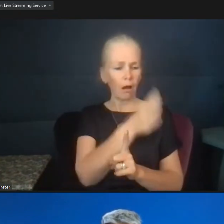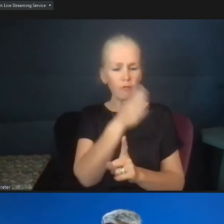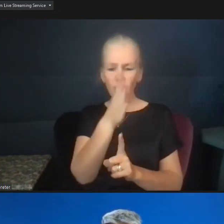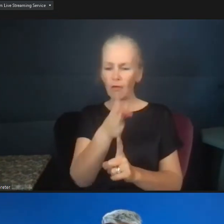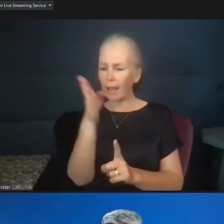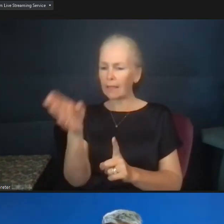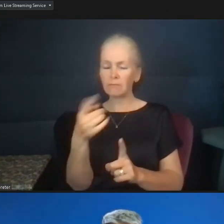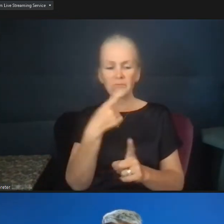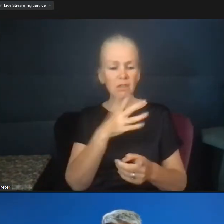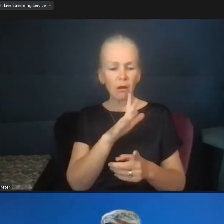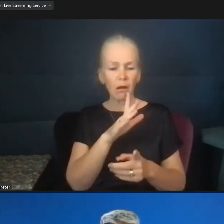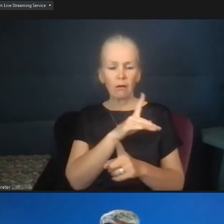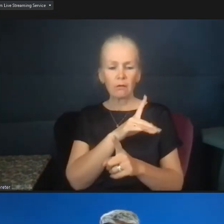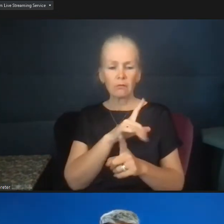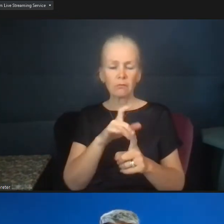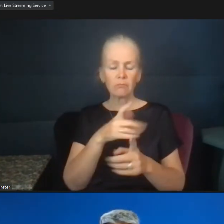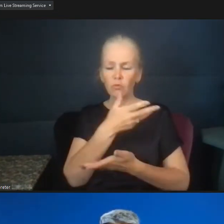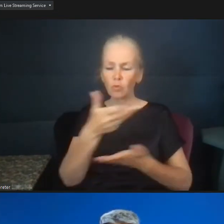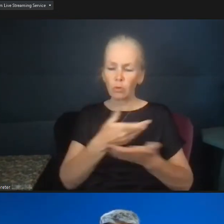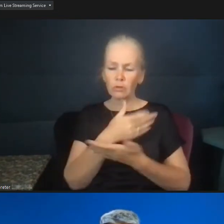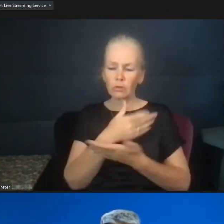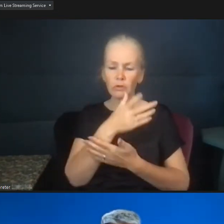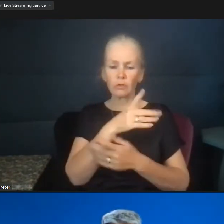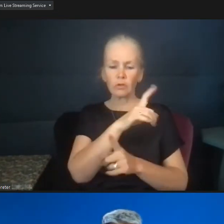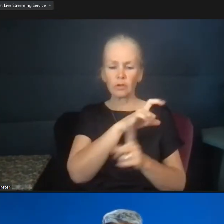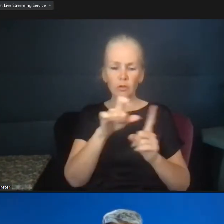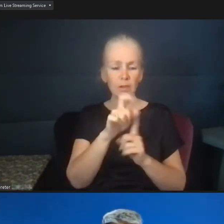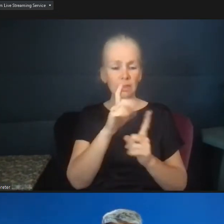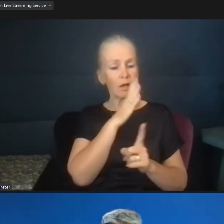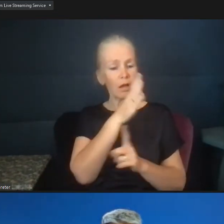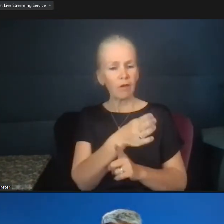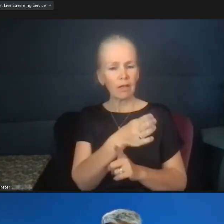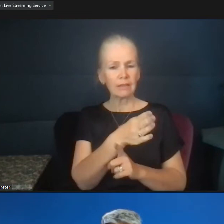you can't talk to the community directly, like, it's the reason why I love books is,